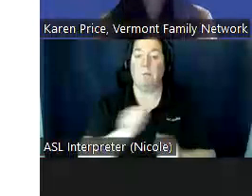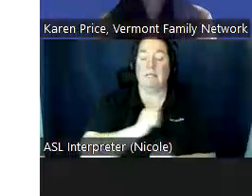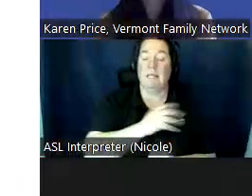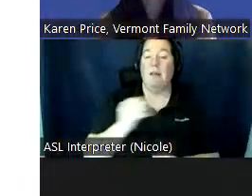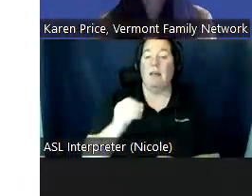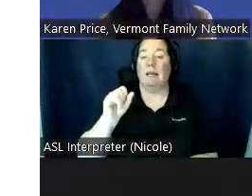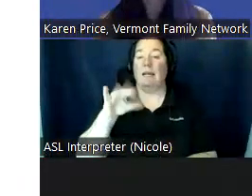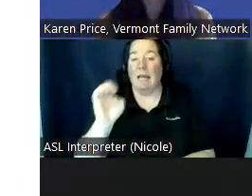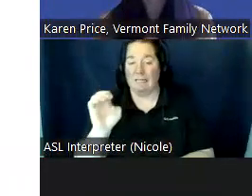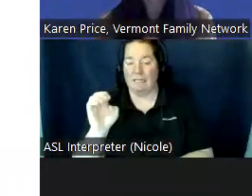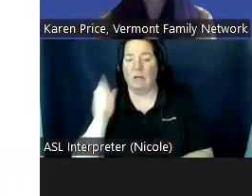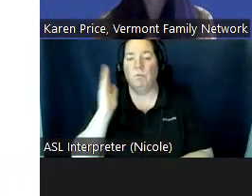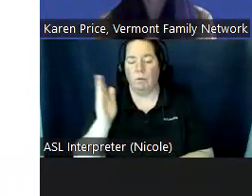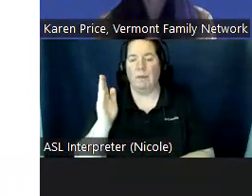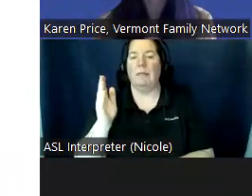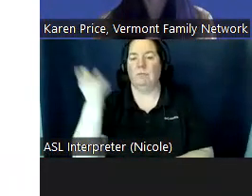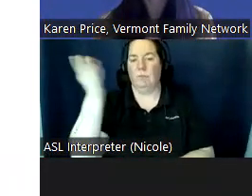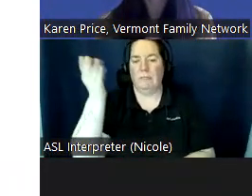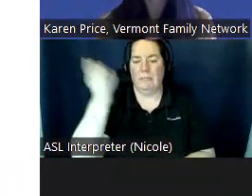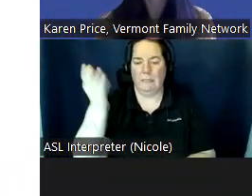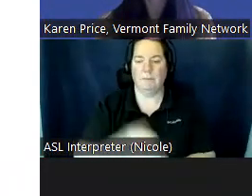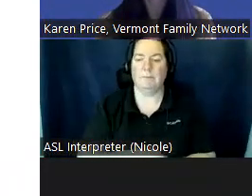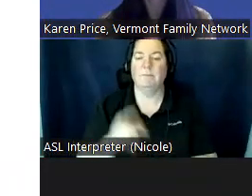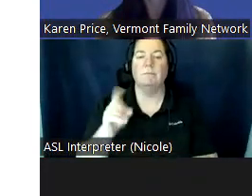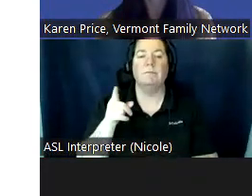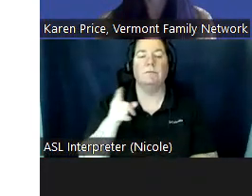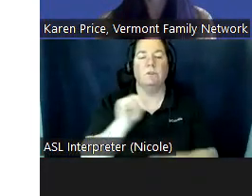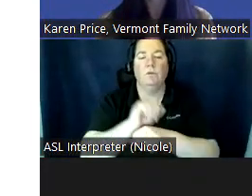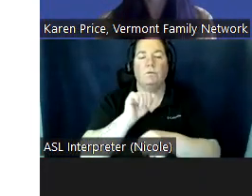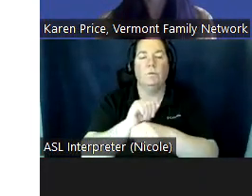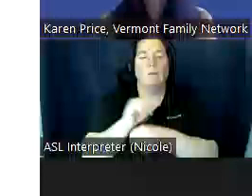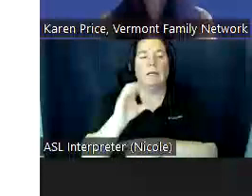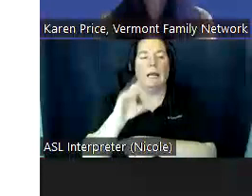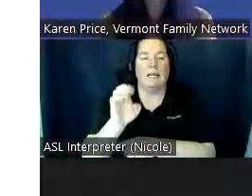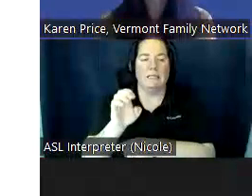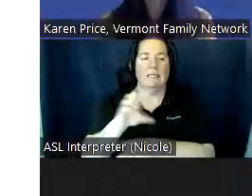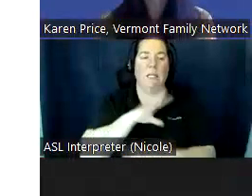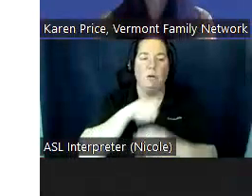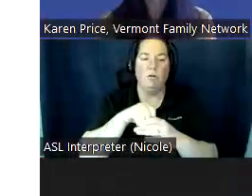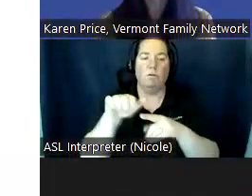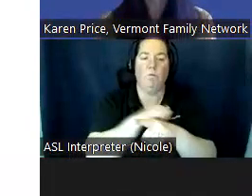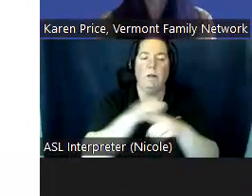Practices Coordinator at the Vermont Agency of Education. Thank you so much for joining us today.